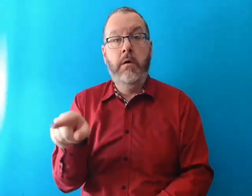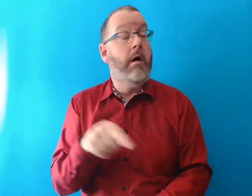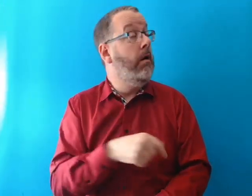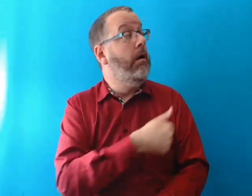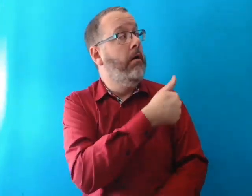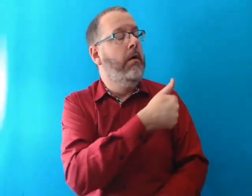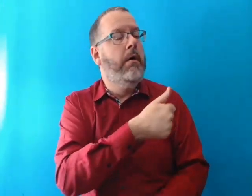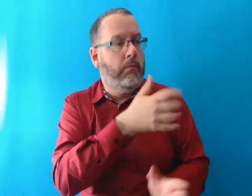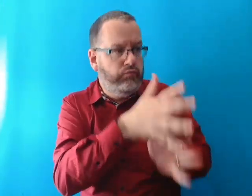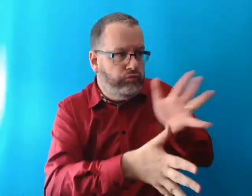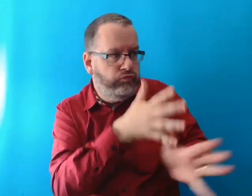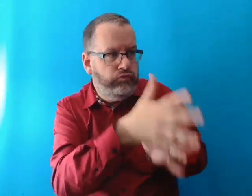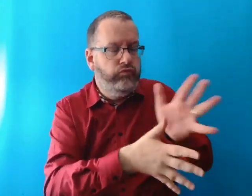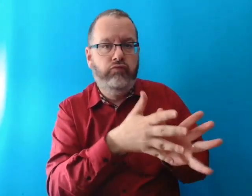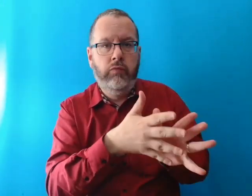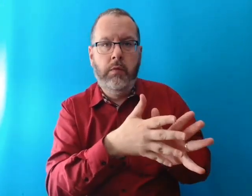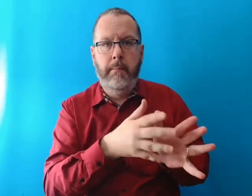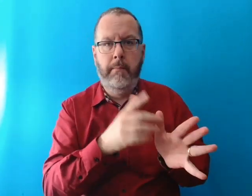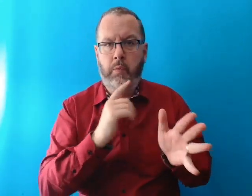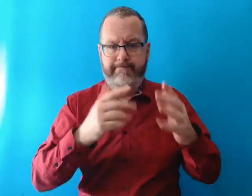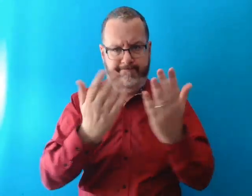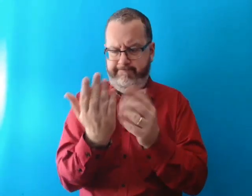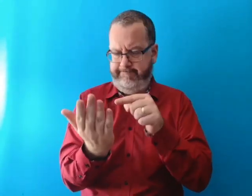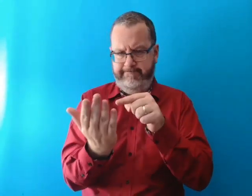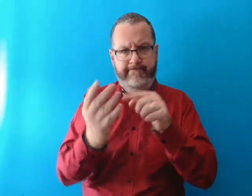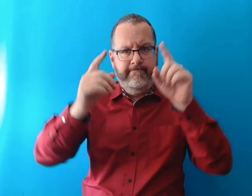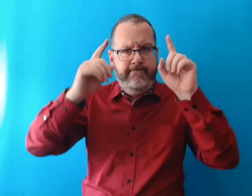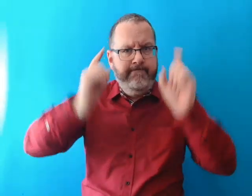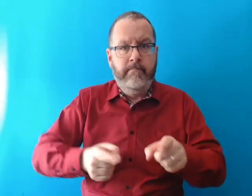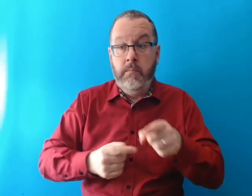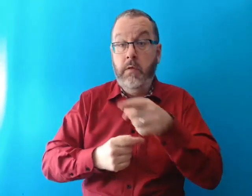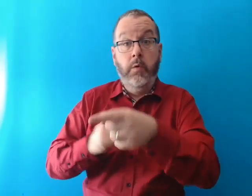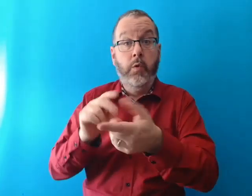but obviously, we have no way of knowing how good an interpreter he was